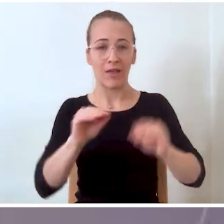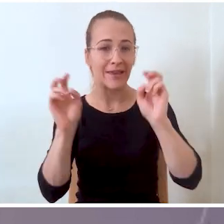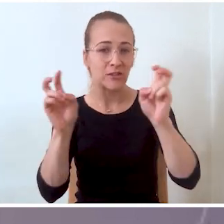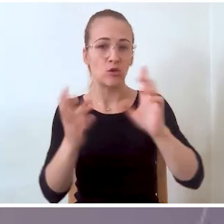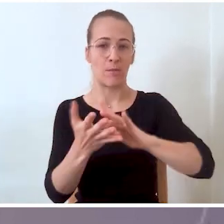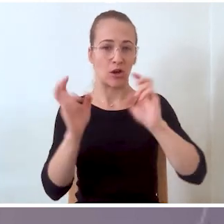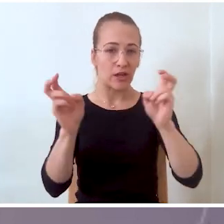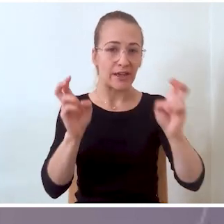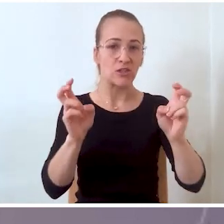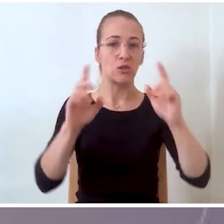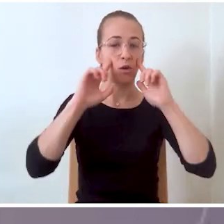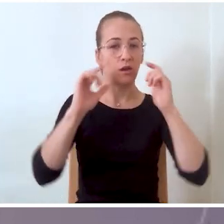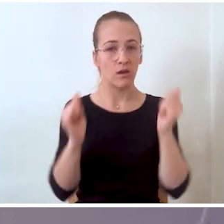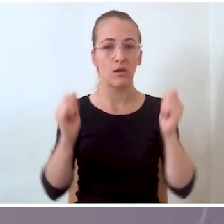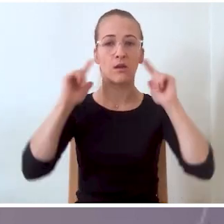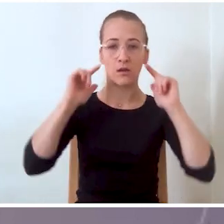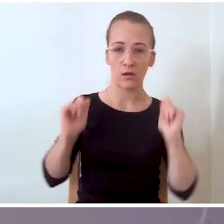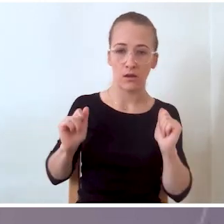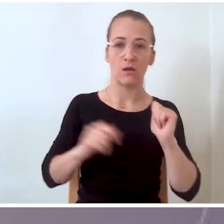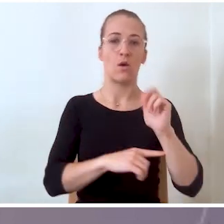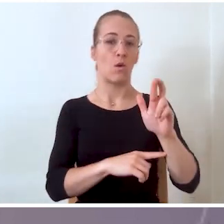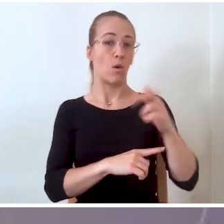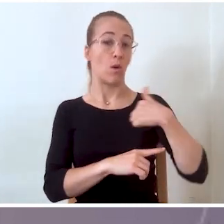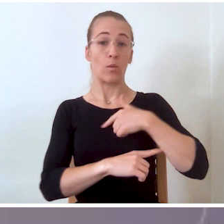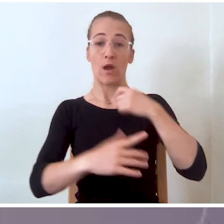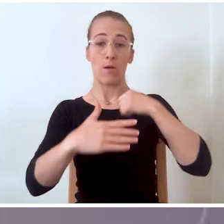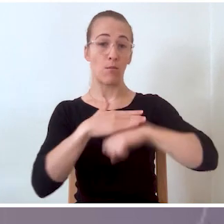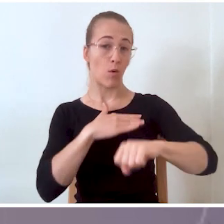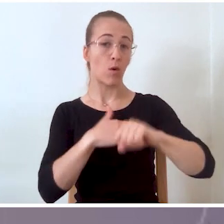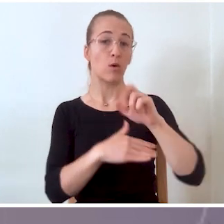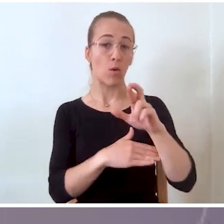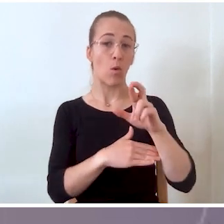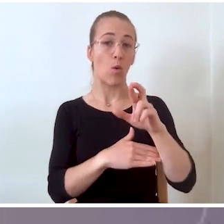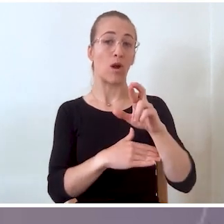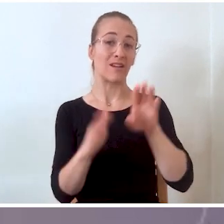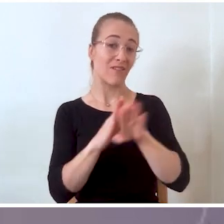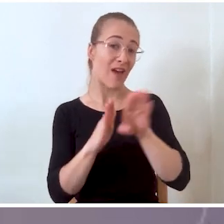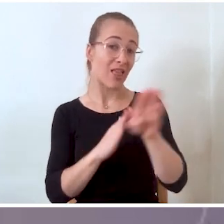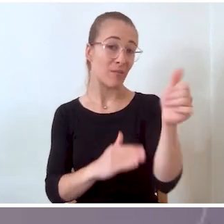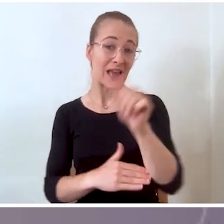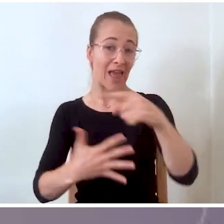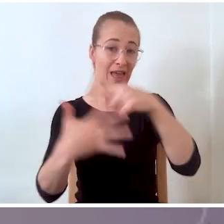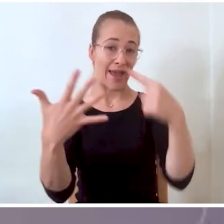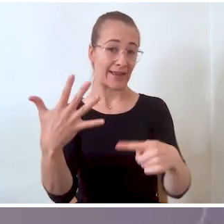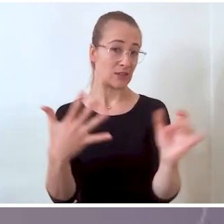we're gonna have sight, hearing issues, or we have been born or have acquired any of those as well.